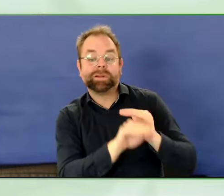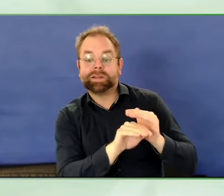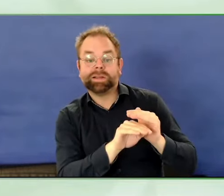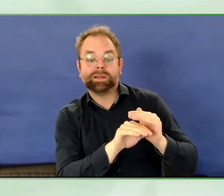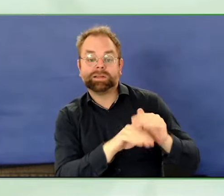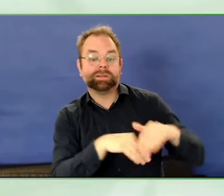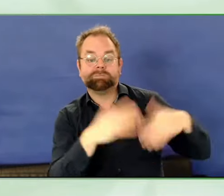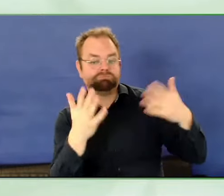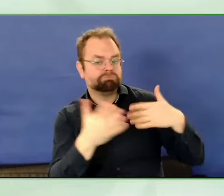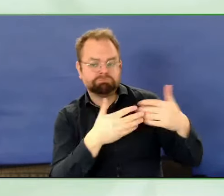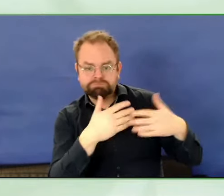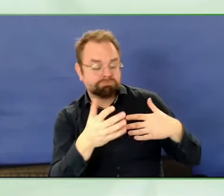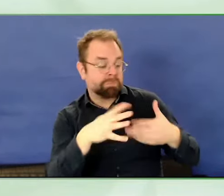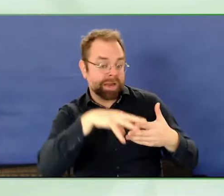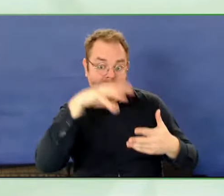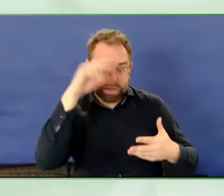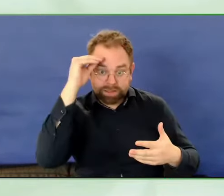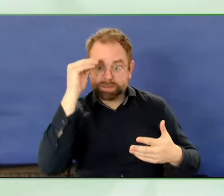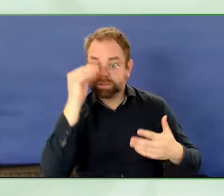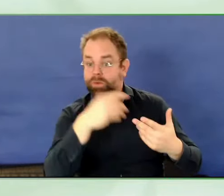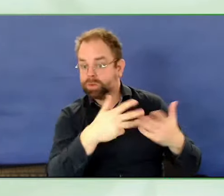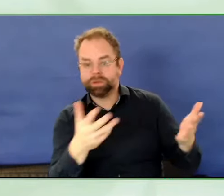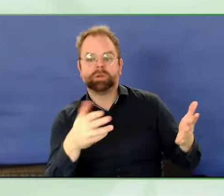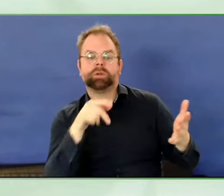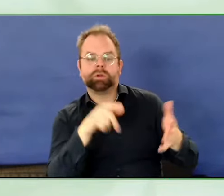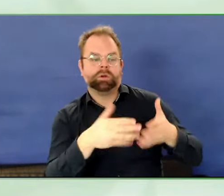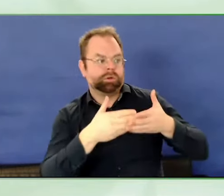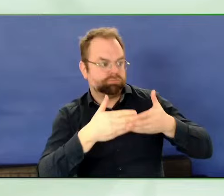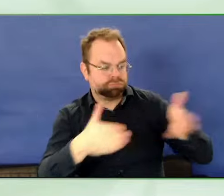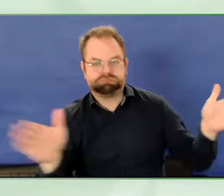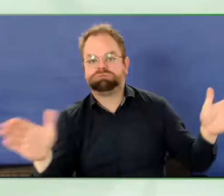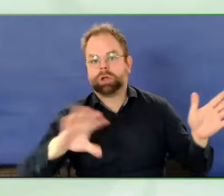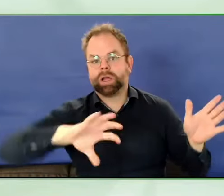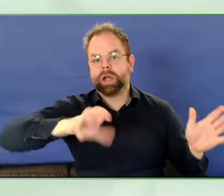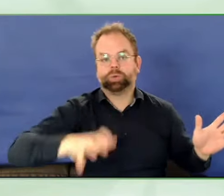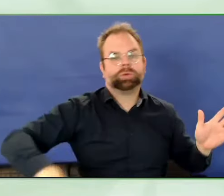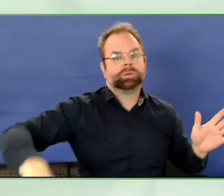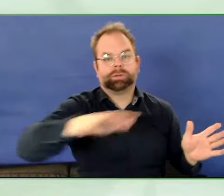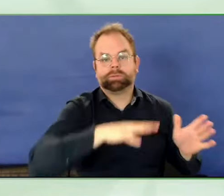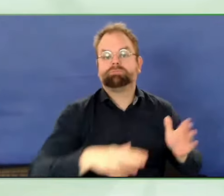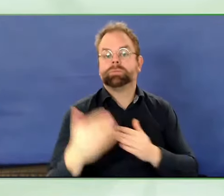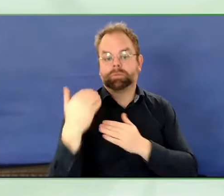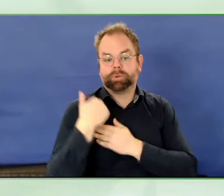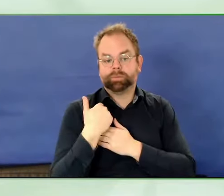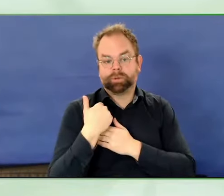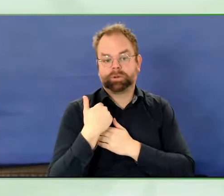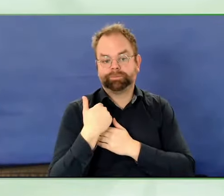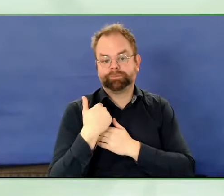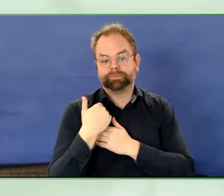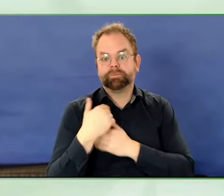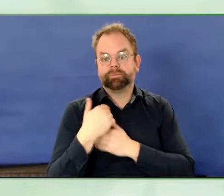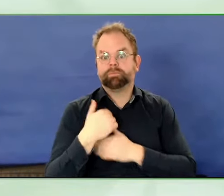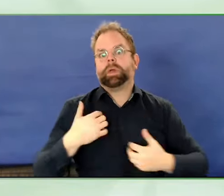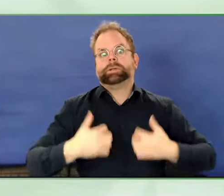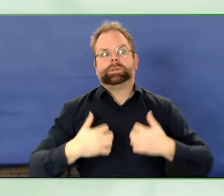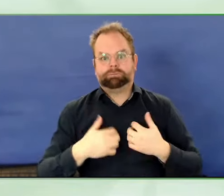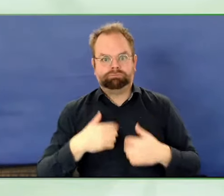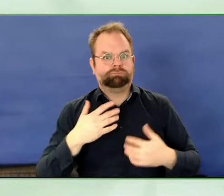are doing around standards? I think we have a very unique approach in Canada.